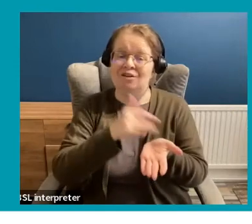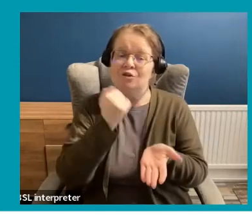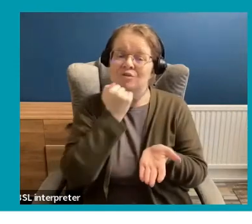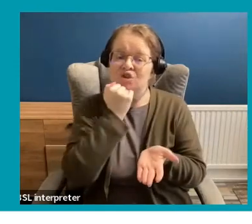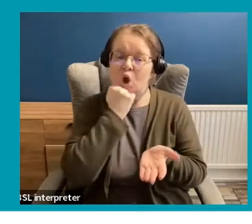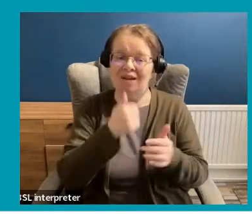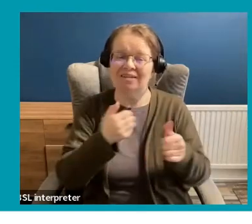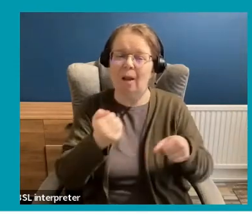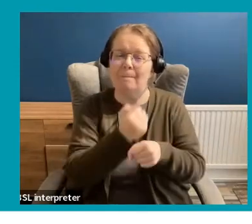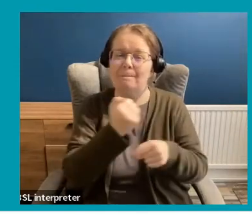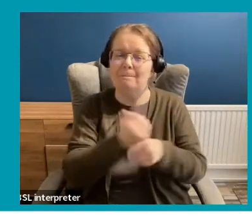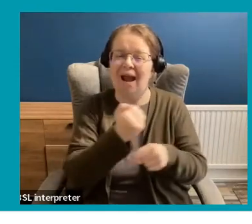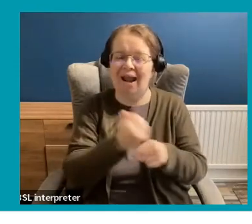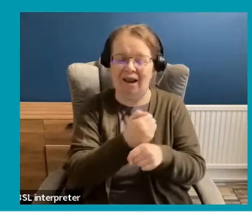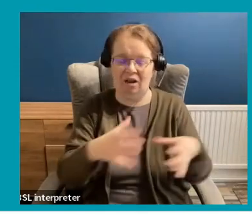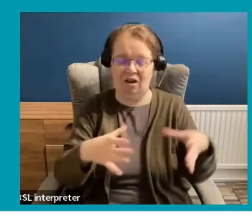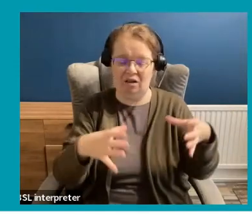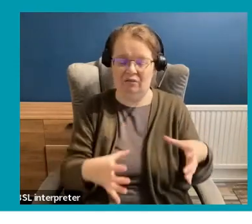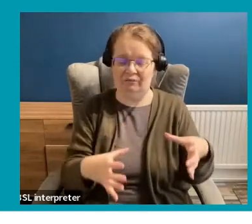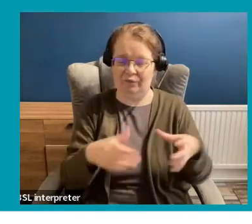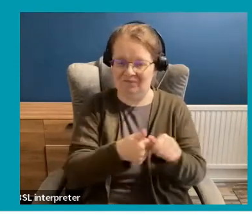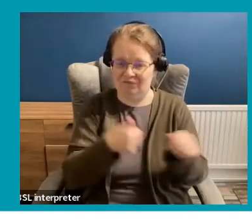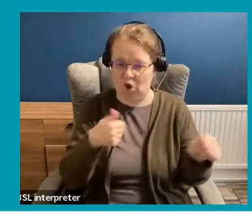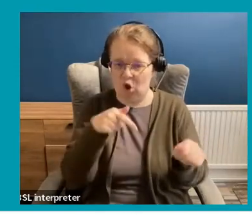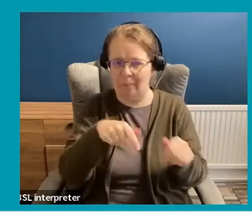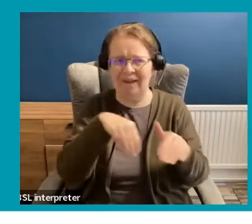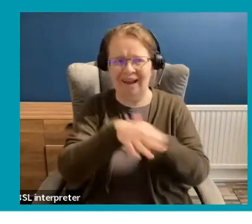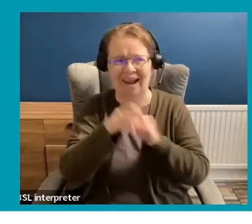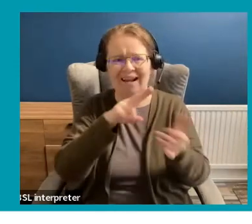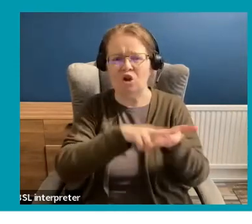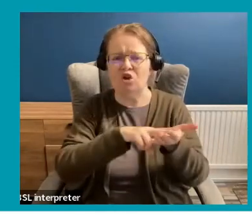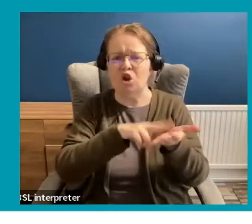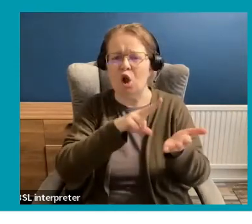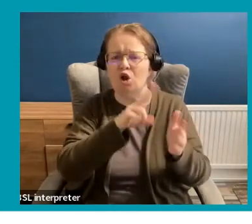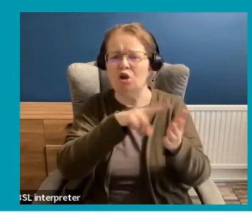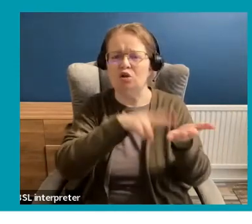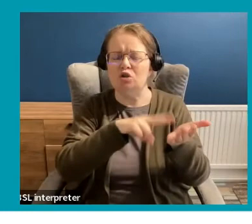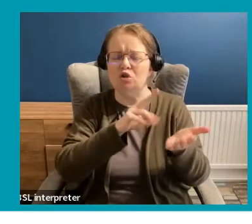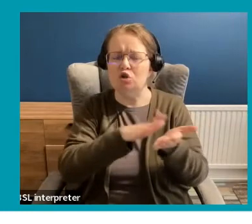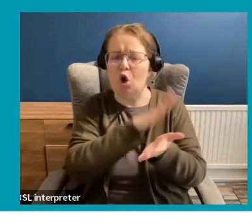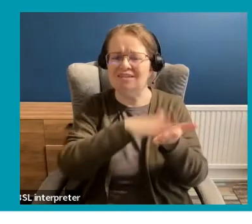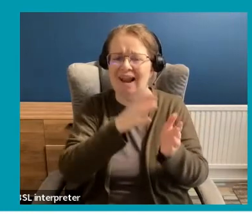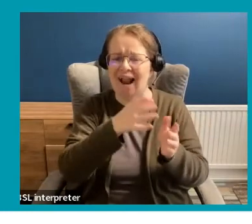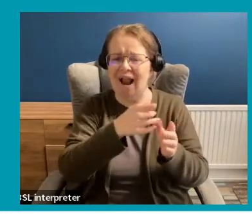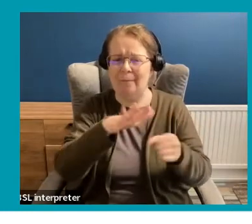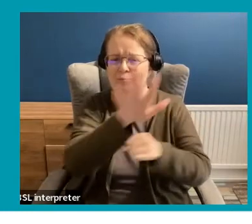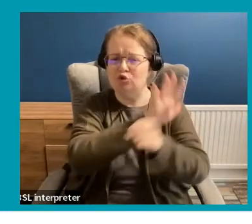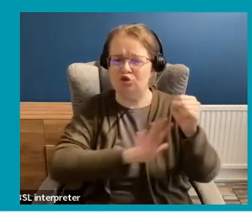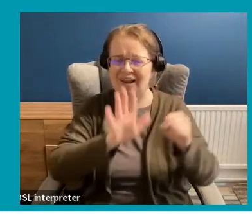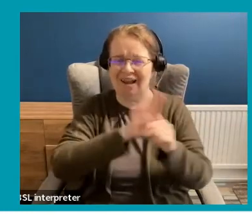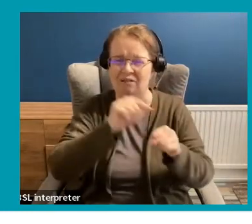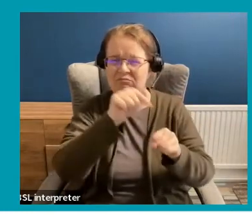They are in Nottingham so the diversity in the area is not that diverse. So I was having an interesting conversation with the Chief Executive about